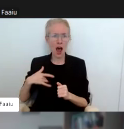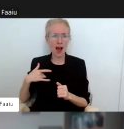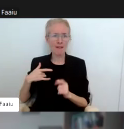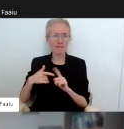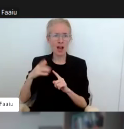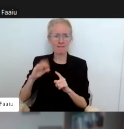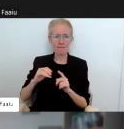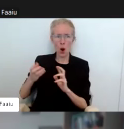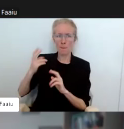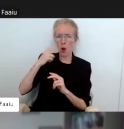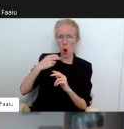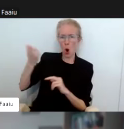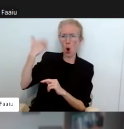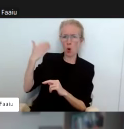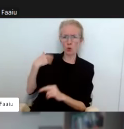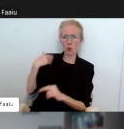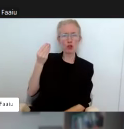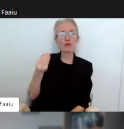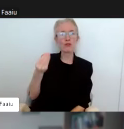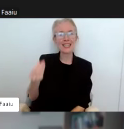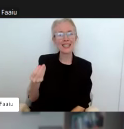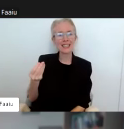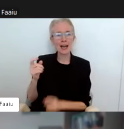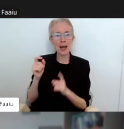who was ruler of Athens at its peak two and a half thousand years